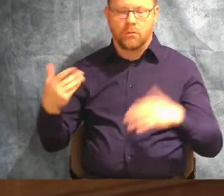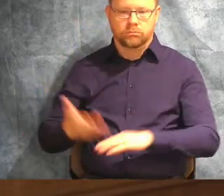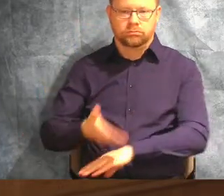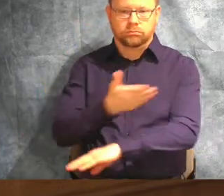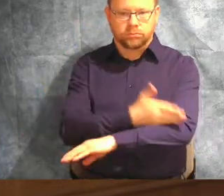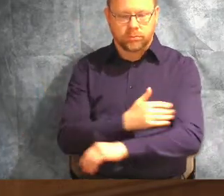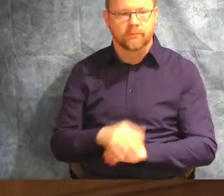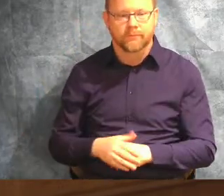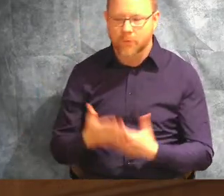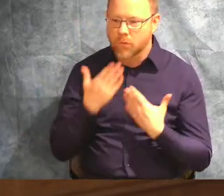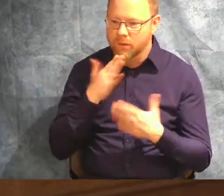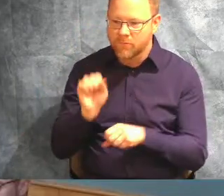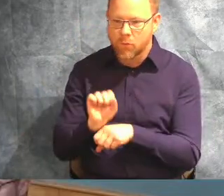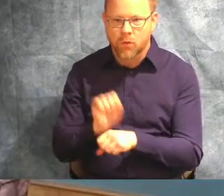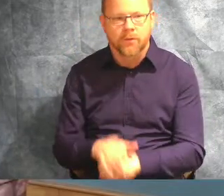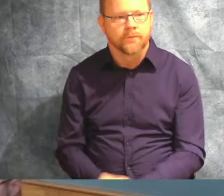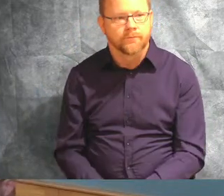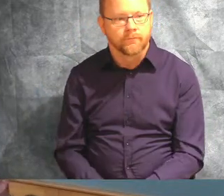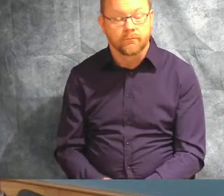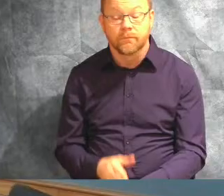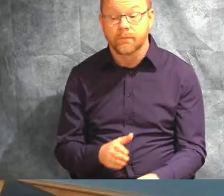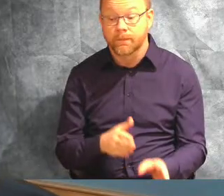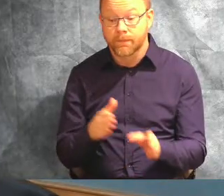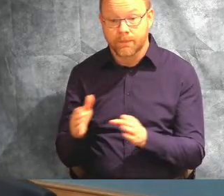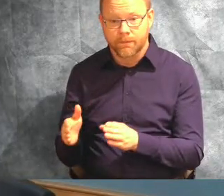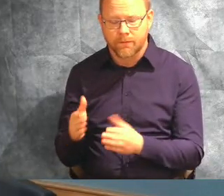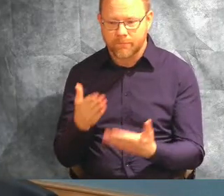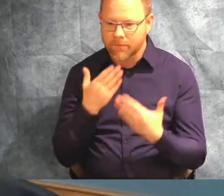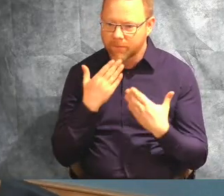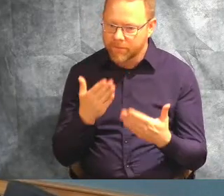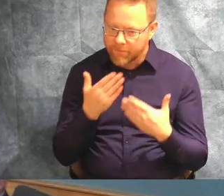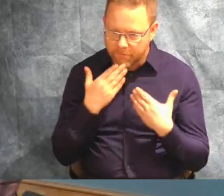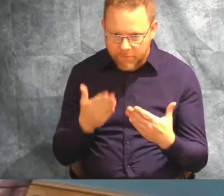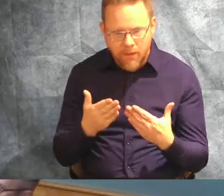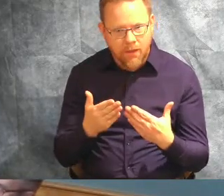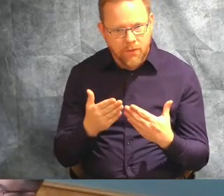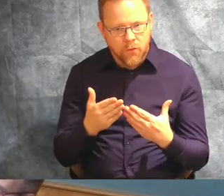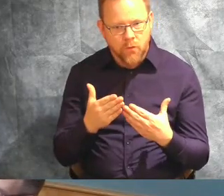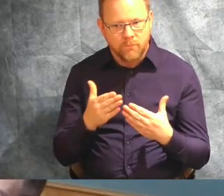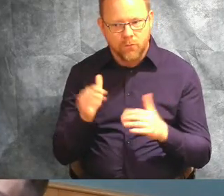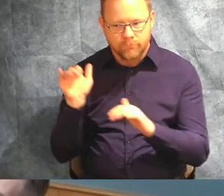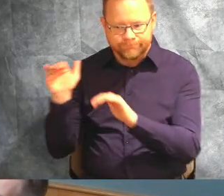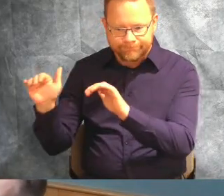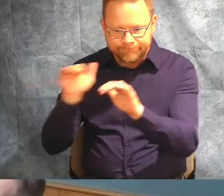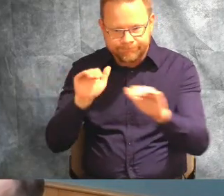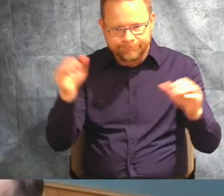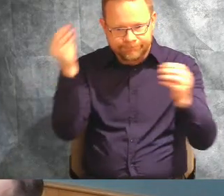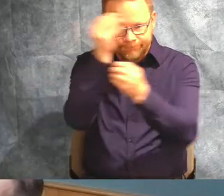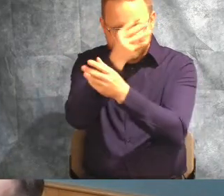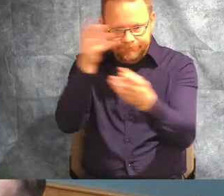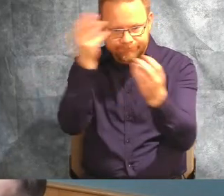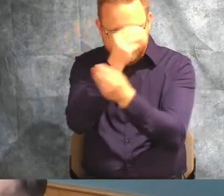you do. Yeah. No, I just want to thank you for bringing attention to this which I think is so